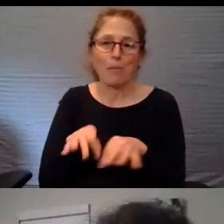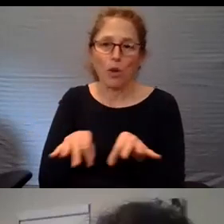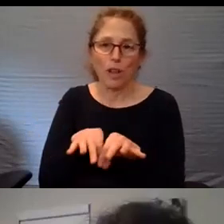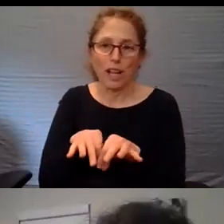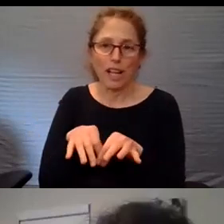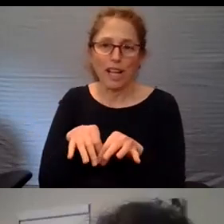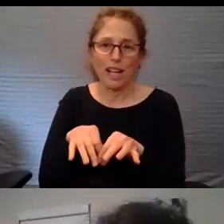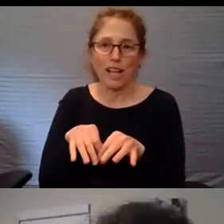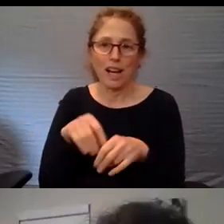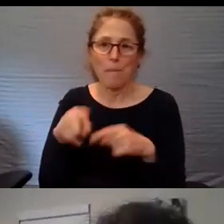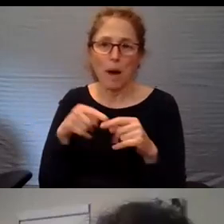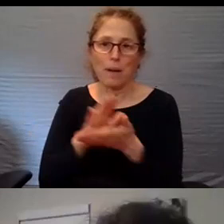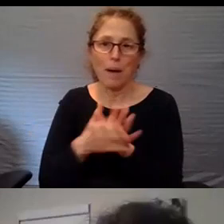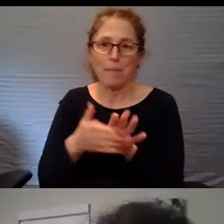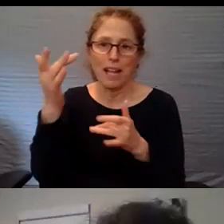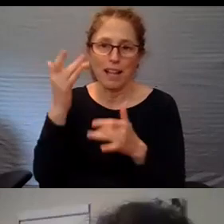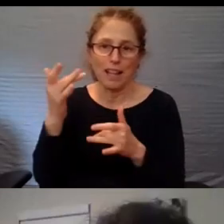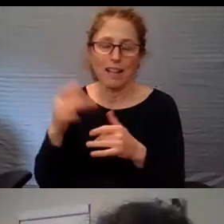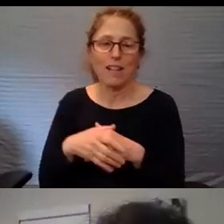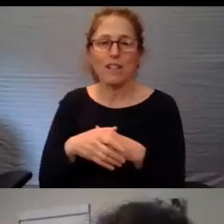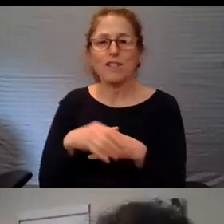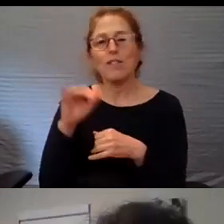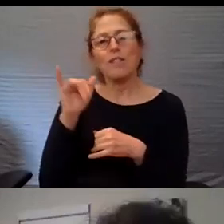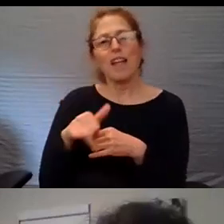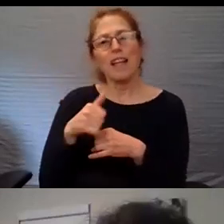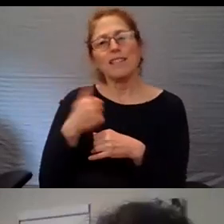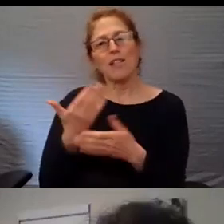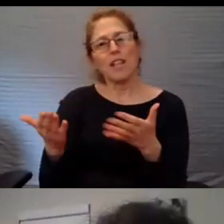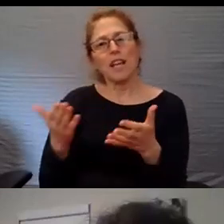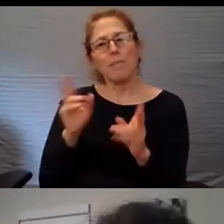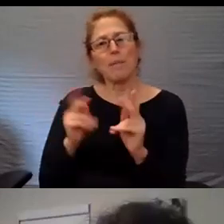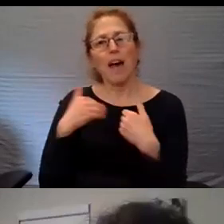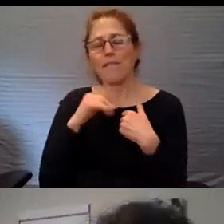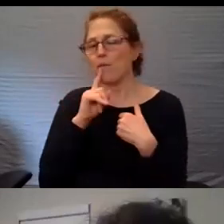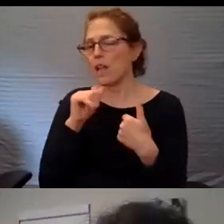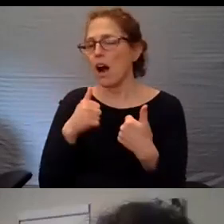I think that's the other thing that people have a really hard time wrapping their head around.